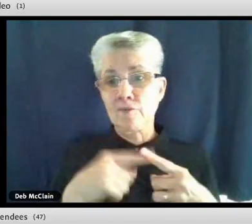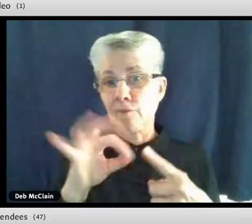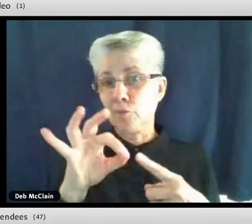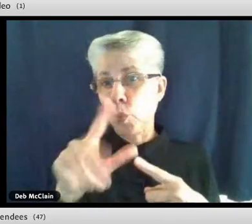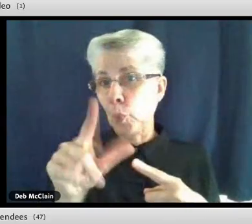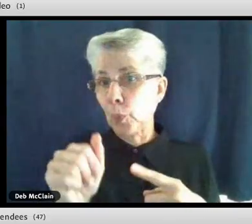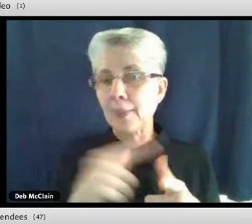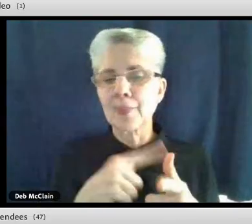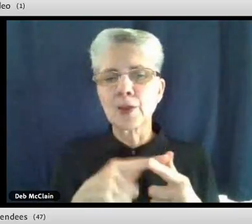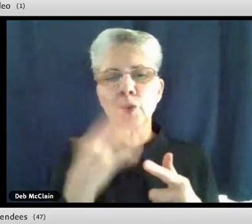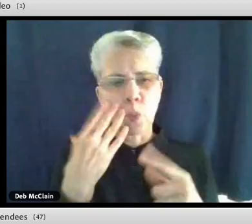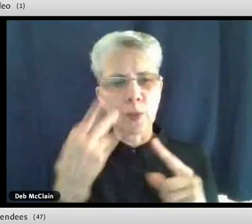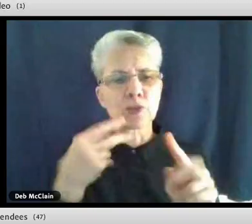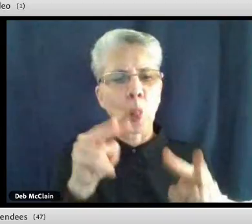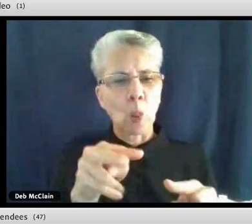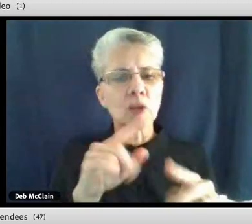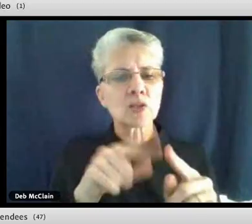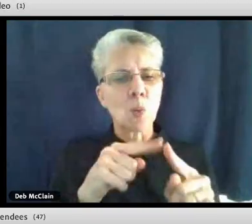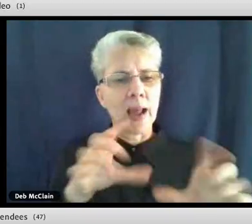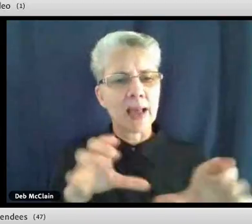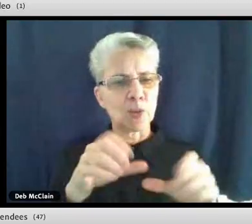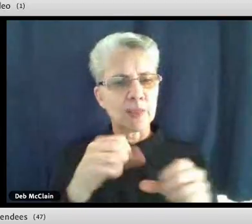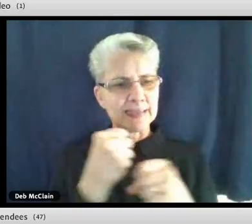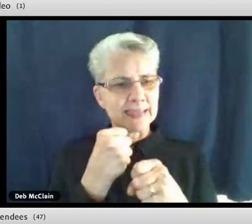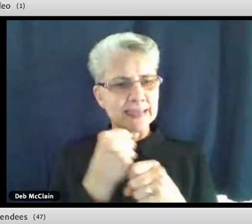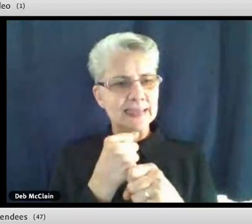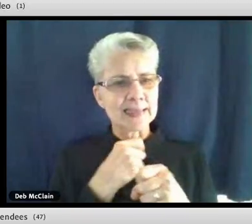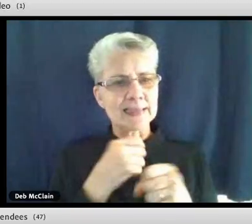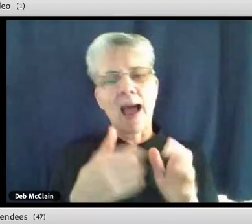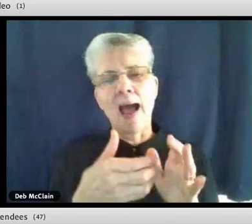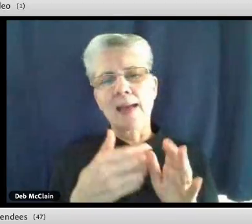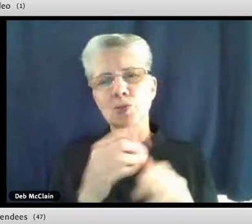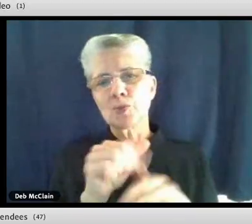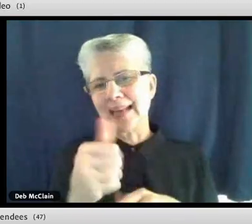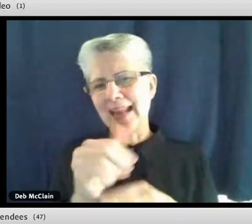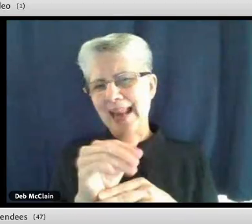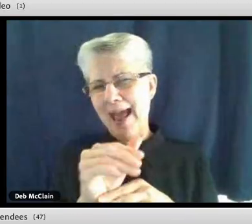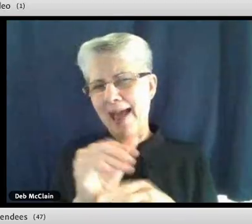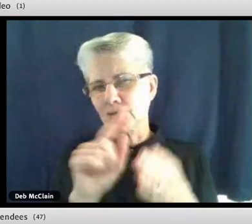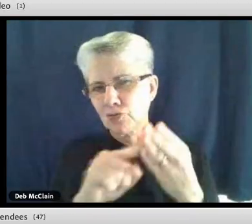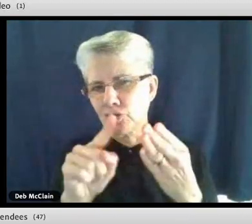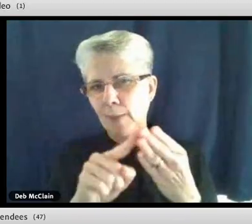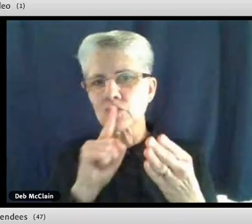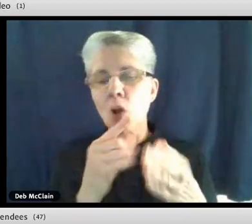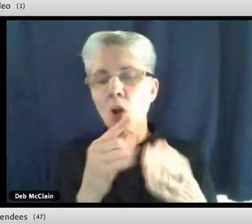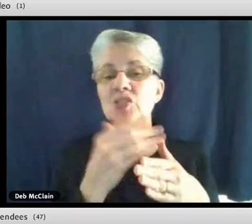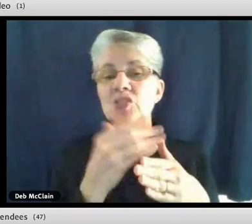you know when to look, and so when I do these stats I run them about 10 o'clock at night so I can make sure I'm sharing the latest statistics with you,